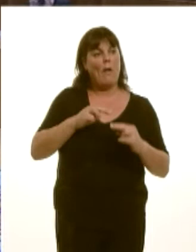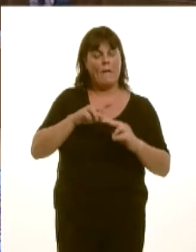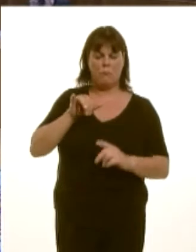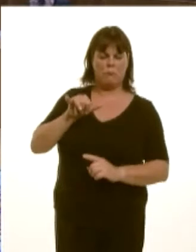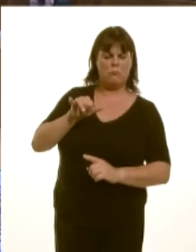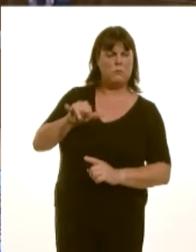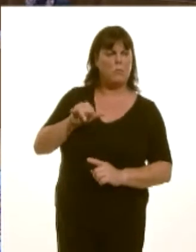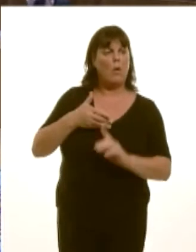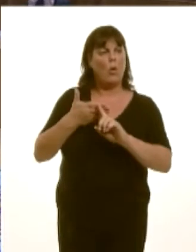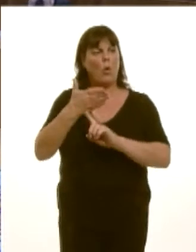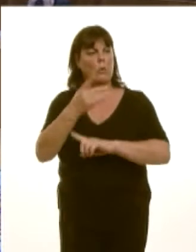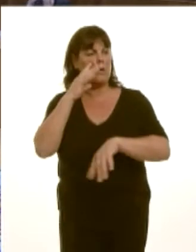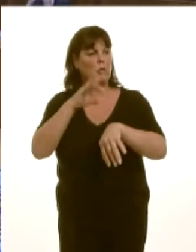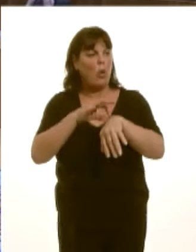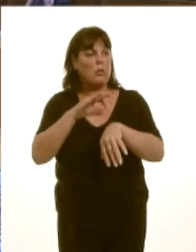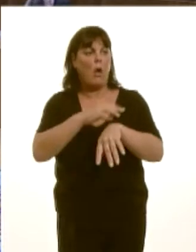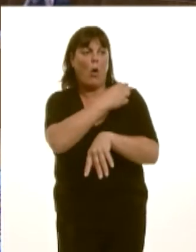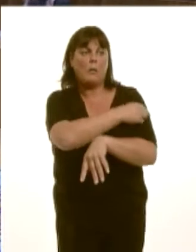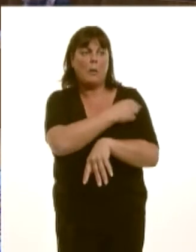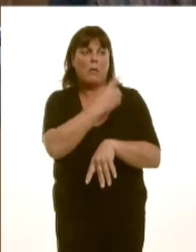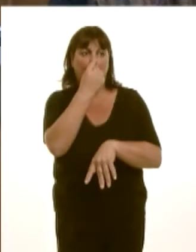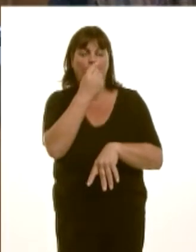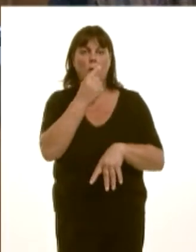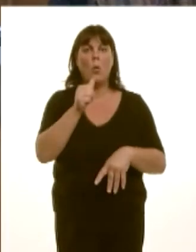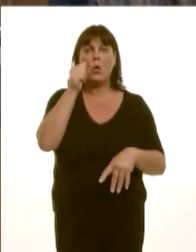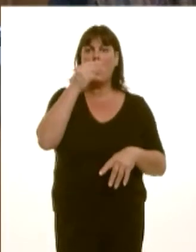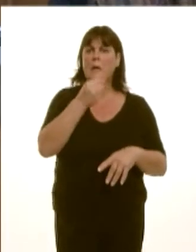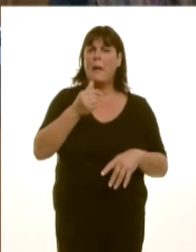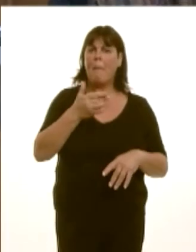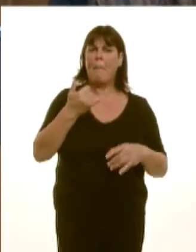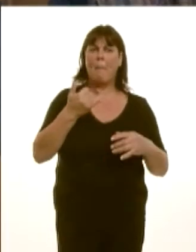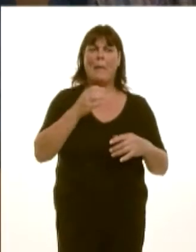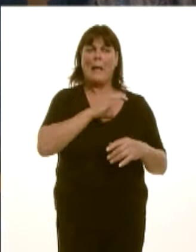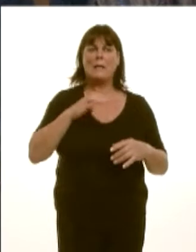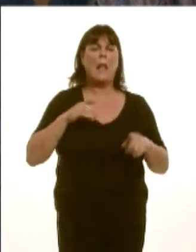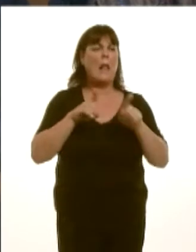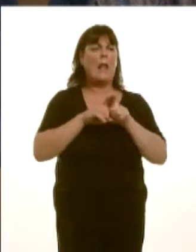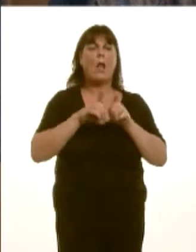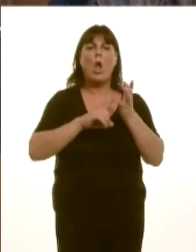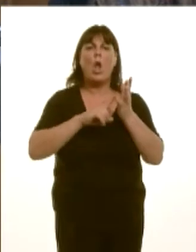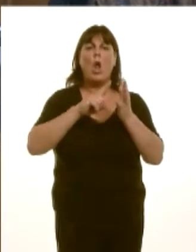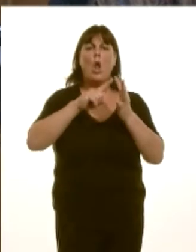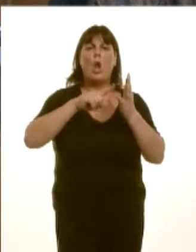We know that, with lots of cancers, and leukaemia is one example—acute lymphoblastic leukaemia